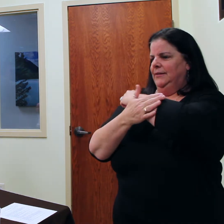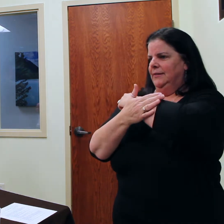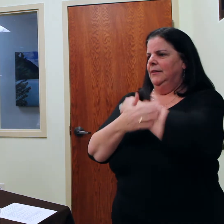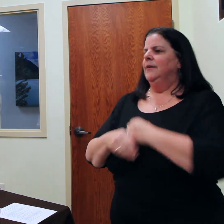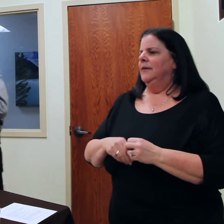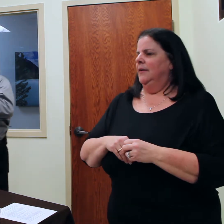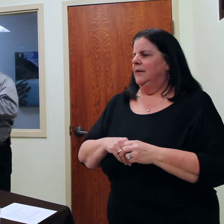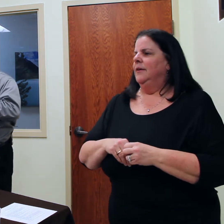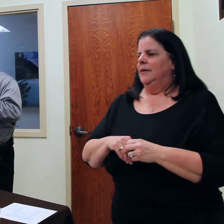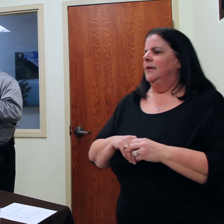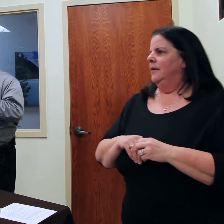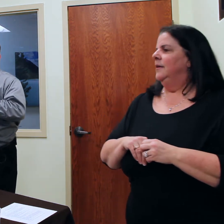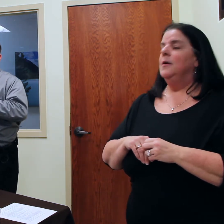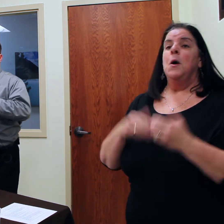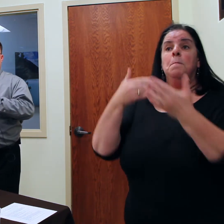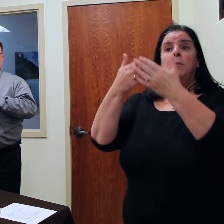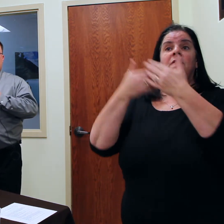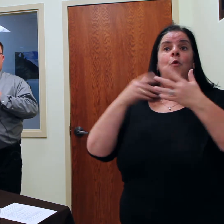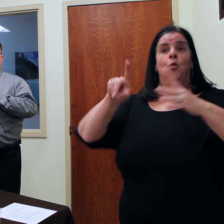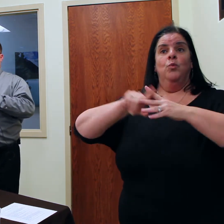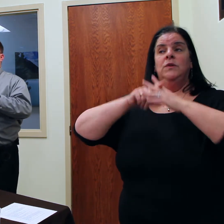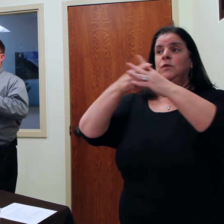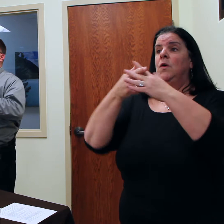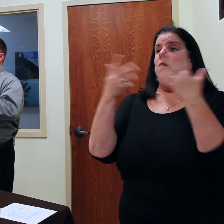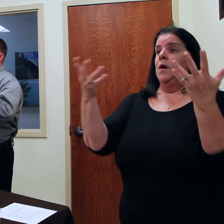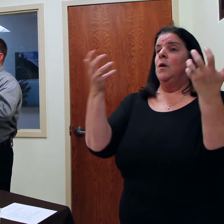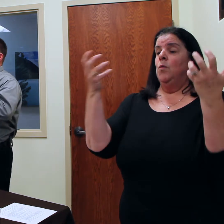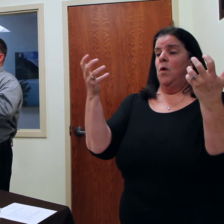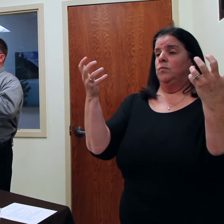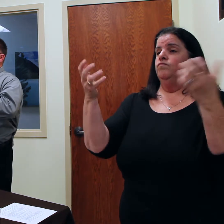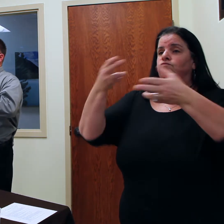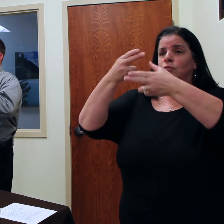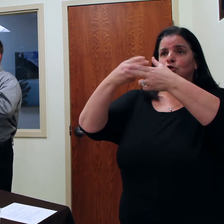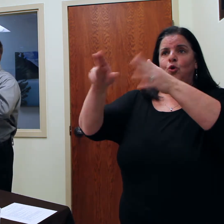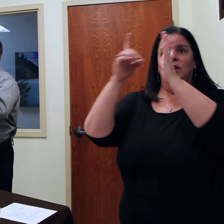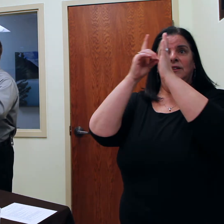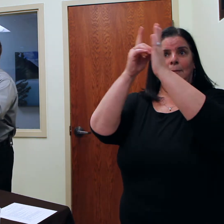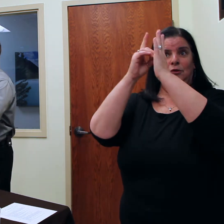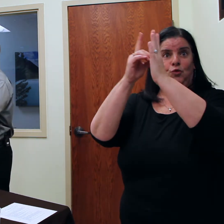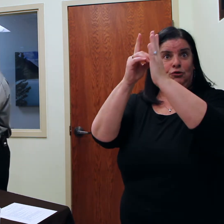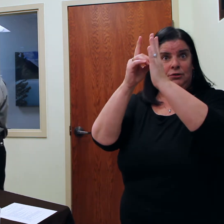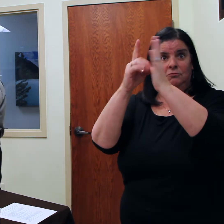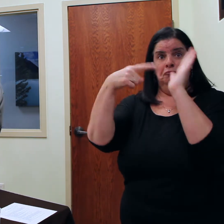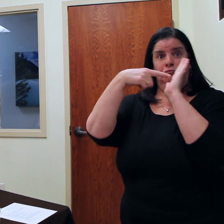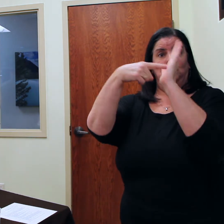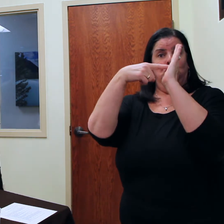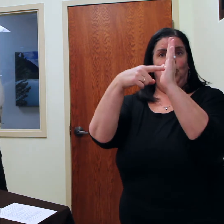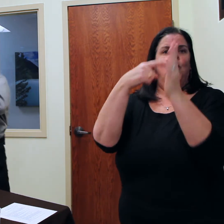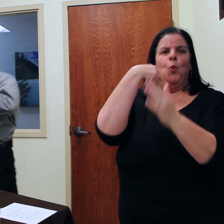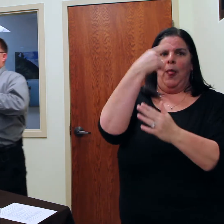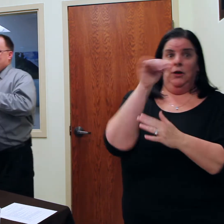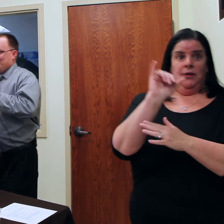Before we get started, what I'd like to do is a short demonstration, Sheriff, how are you? [Voiceover] I'm good.